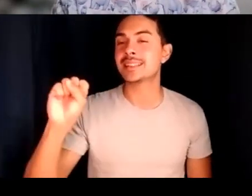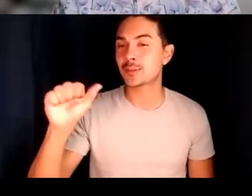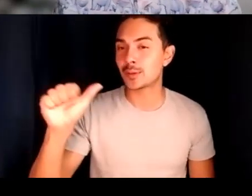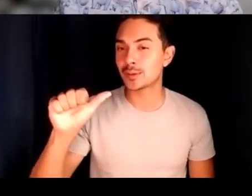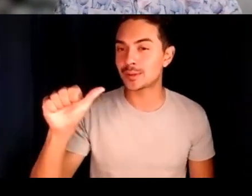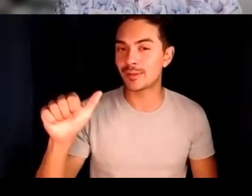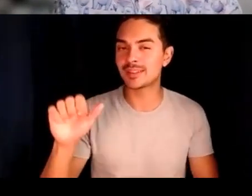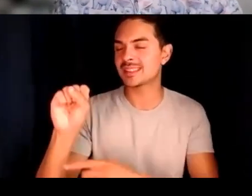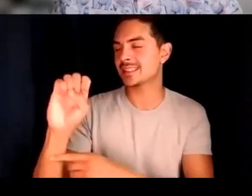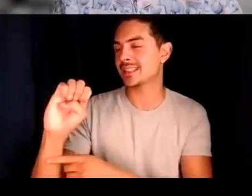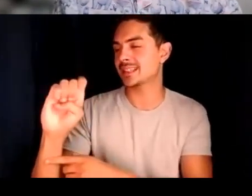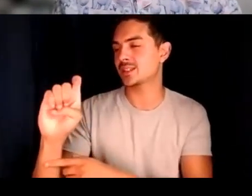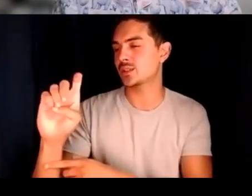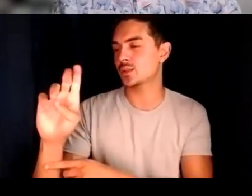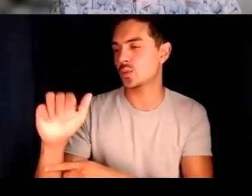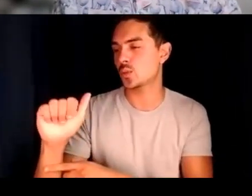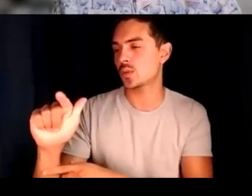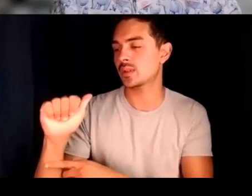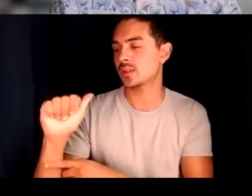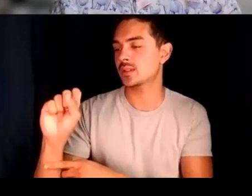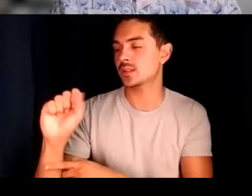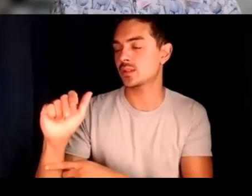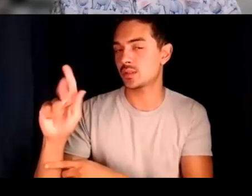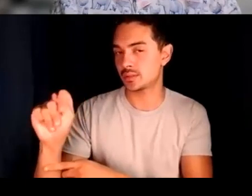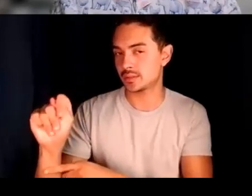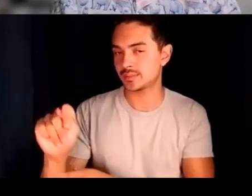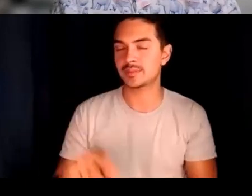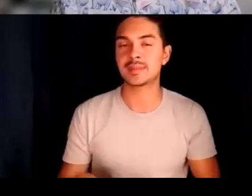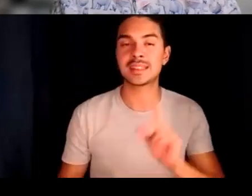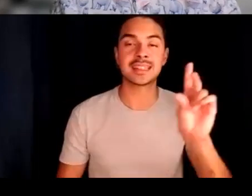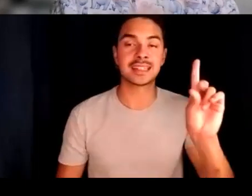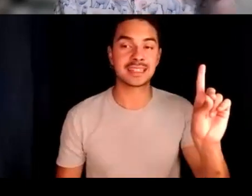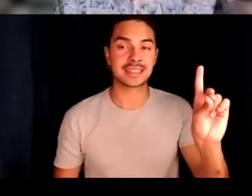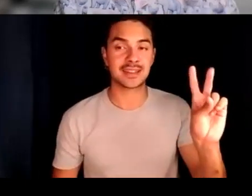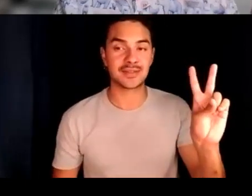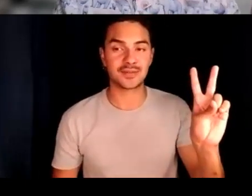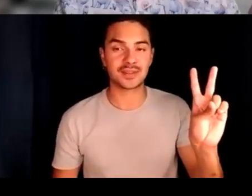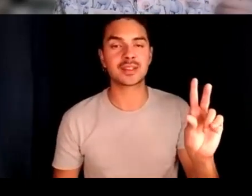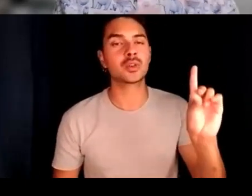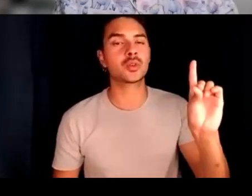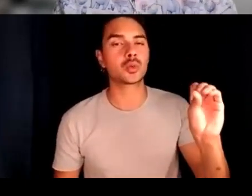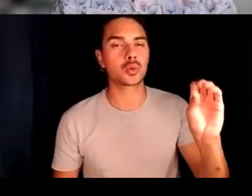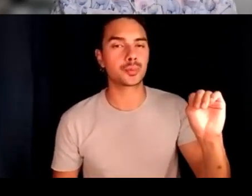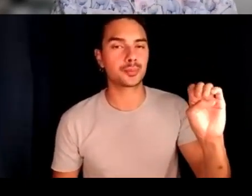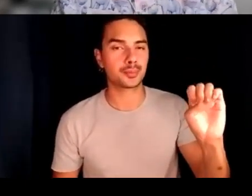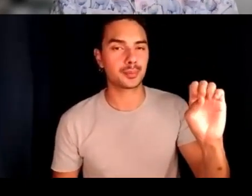and 20% are domestic violence advocates, a lot of folks in mental healthcare already.